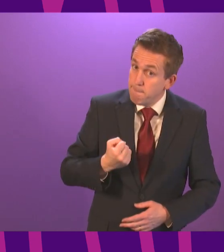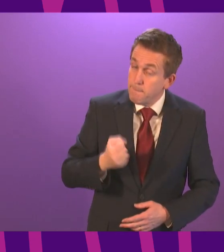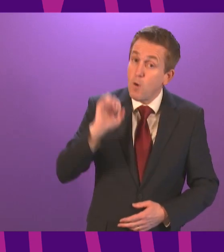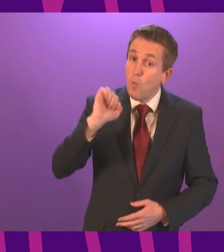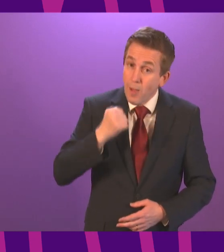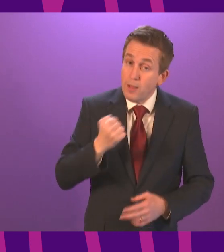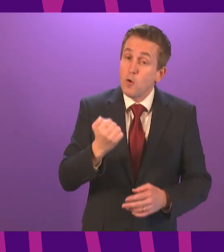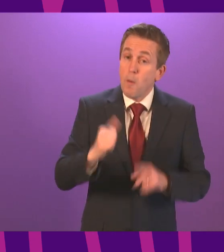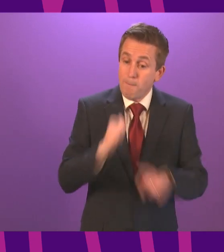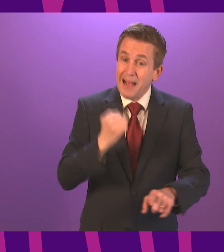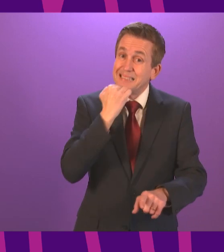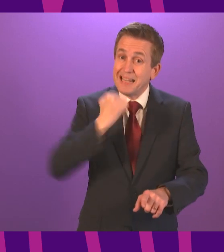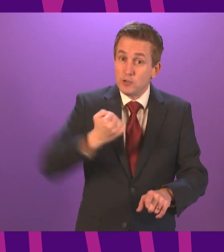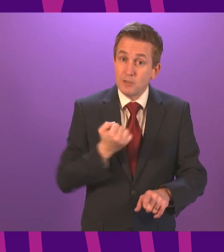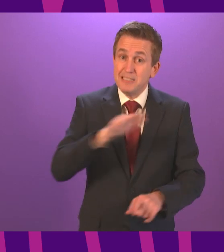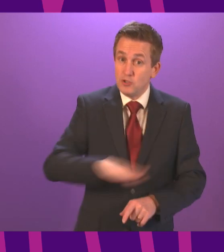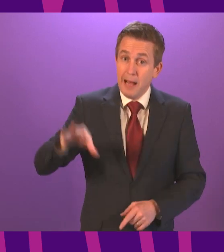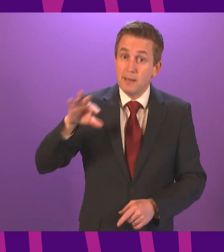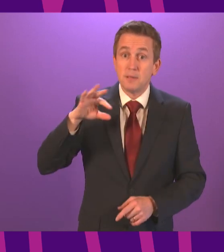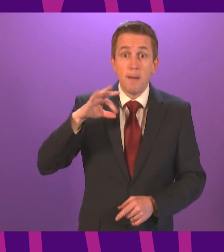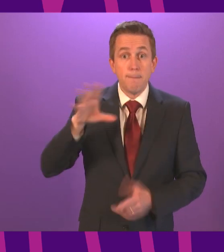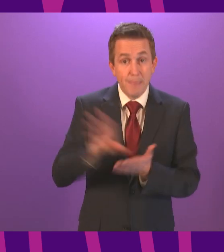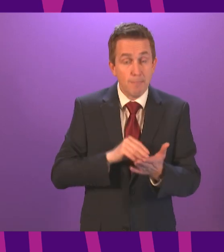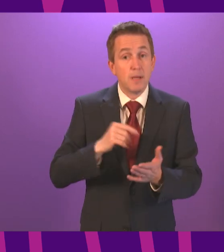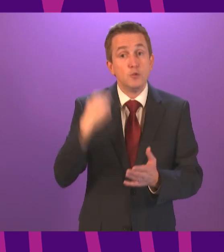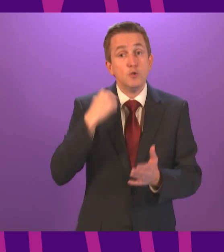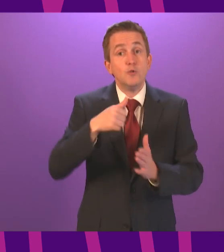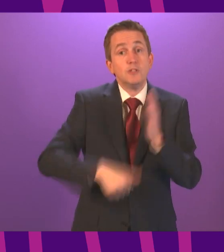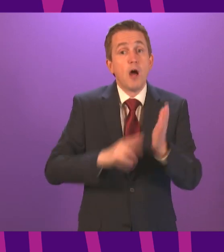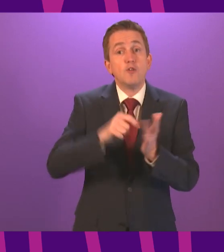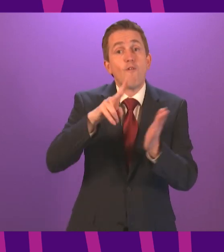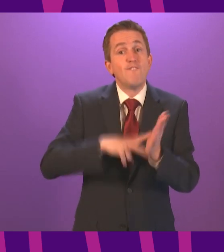to the start of November for all those who apply before the end of February, which is